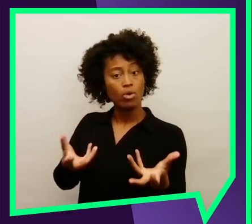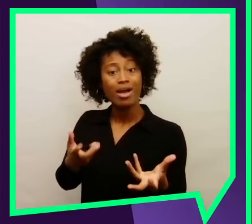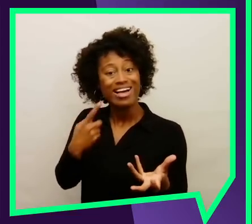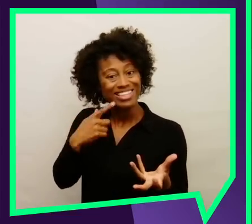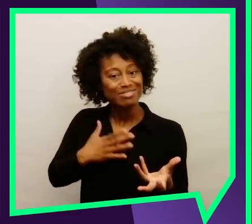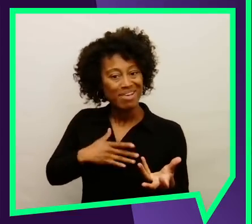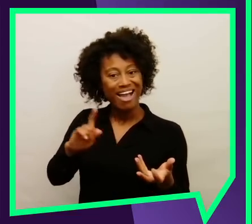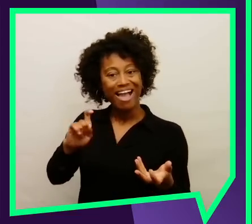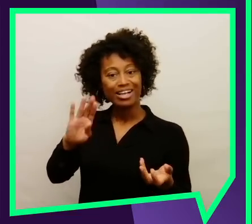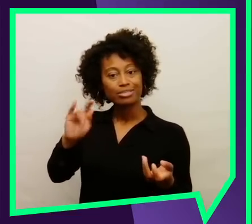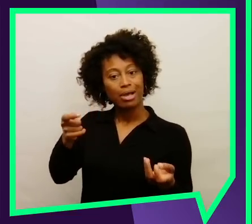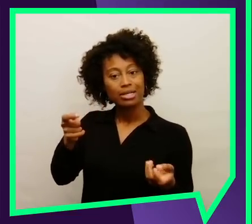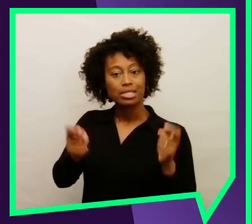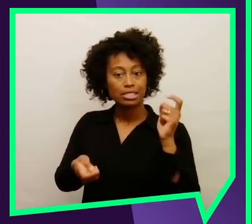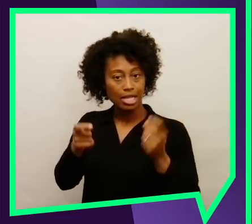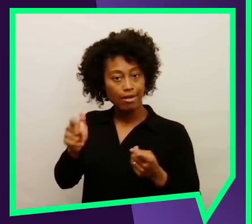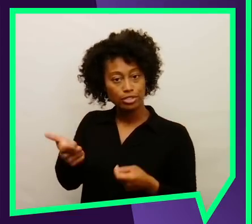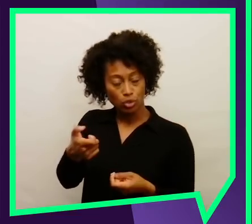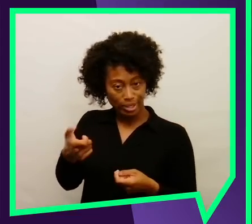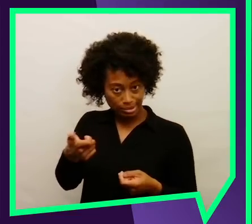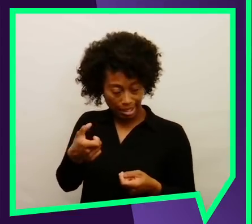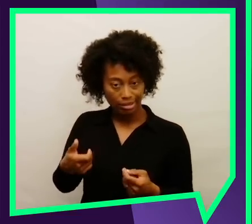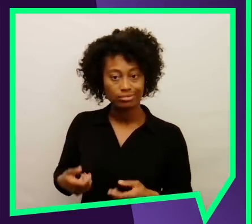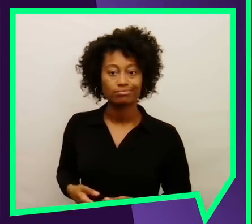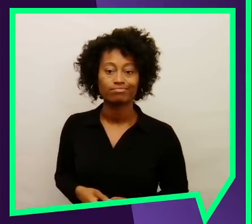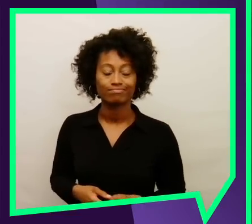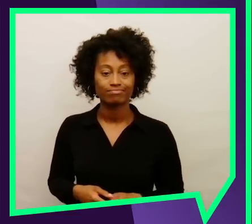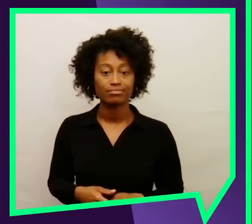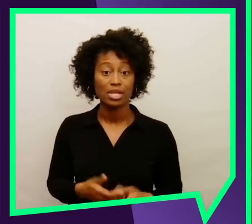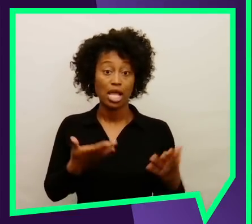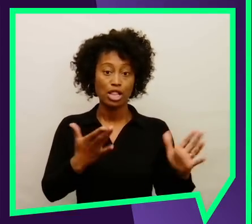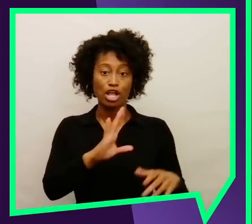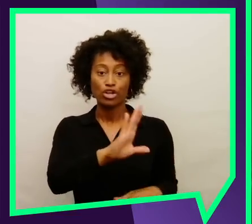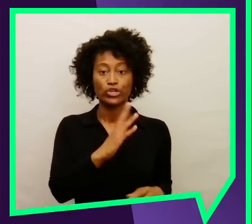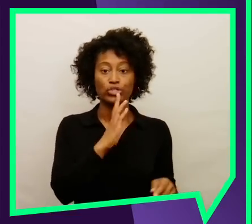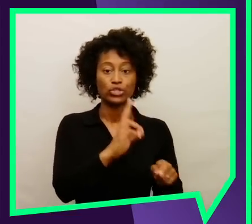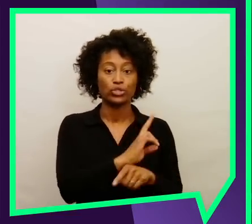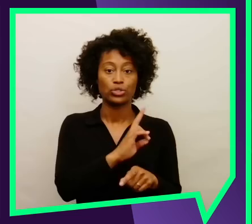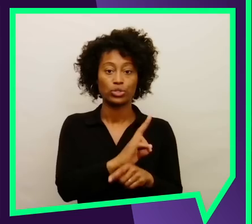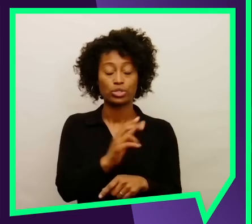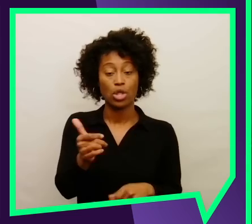that deserve a shot to be like everyone else. I want to be a part of this world.